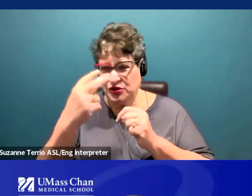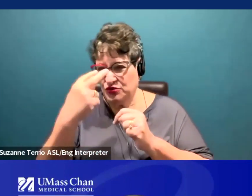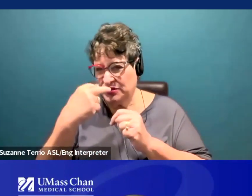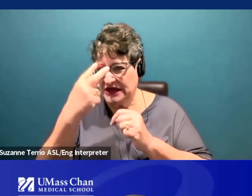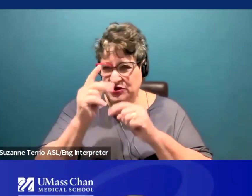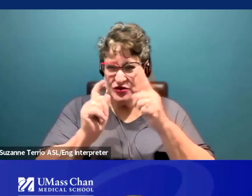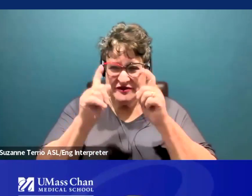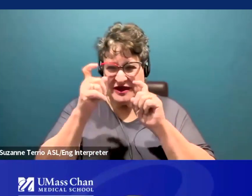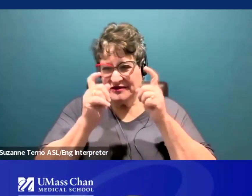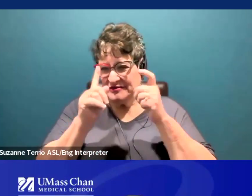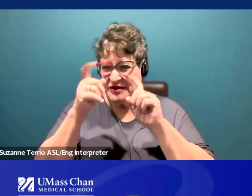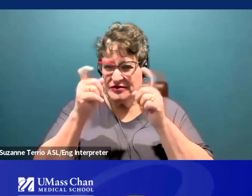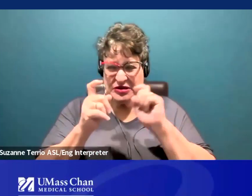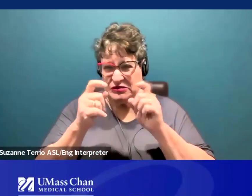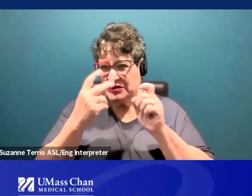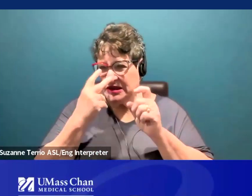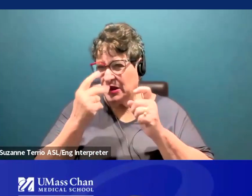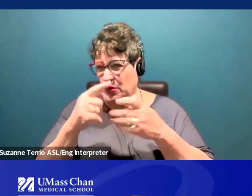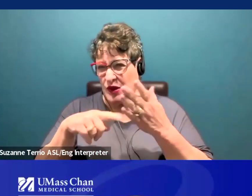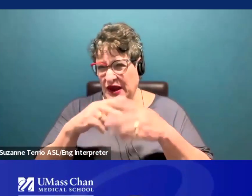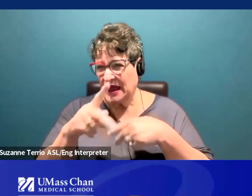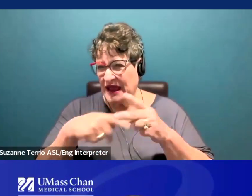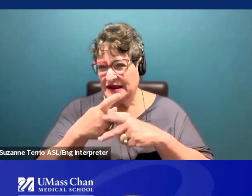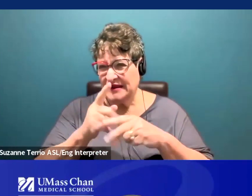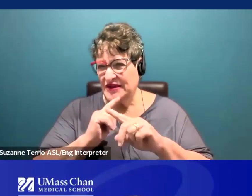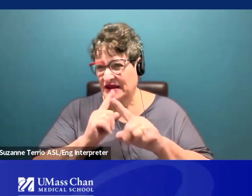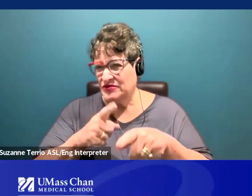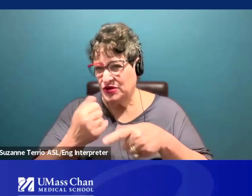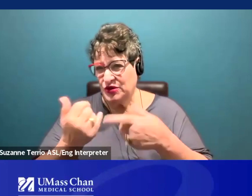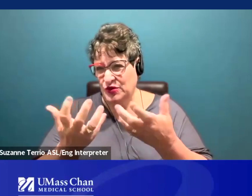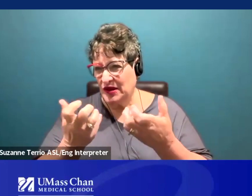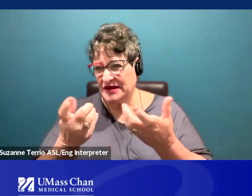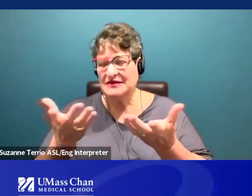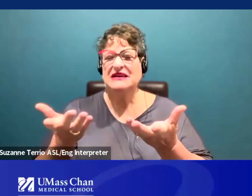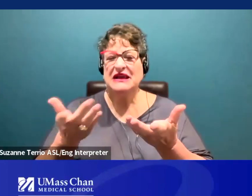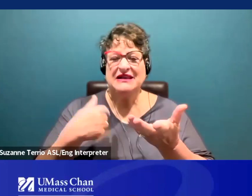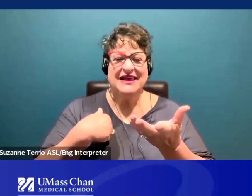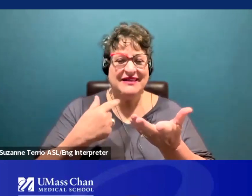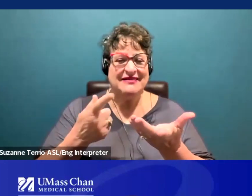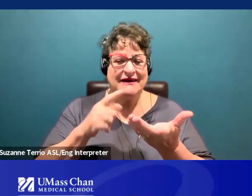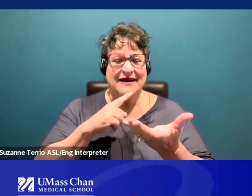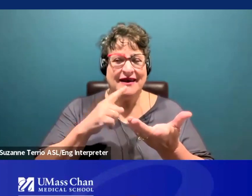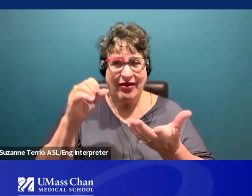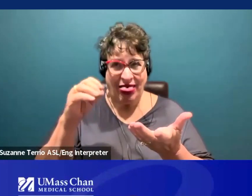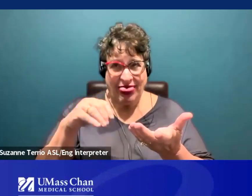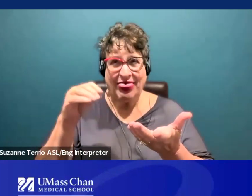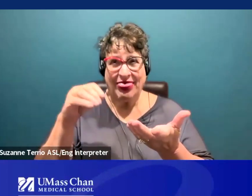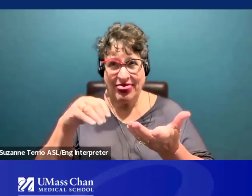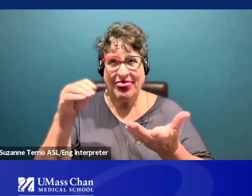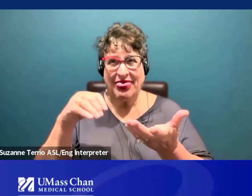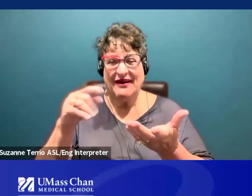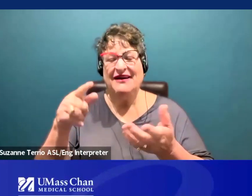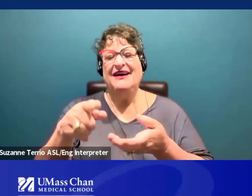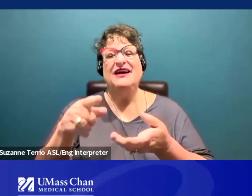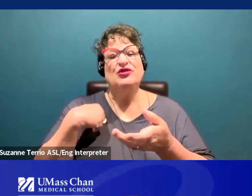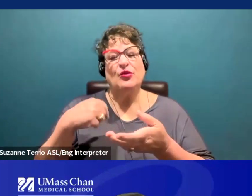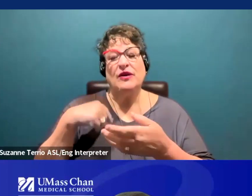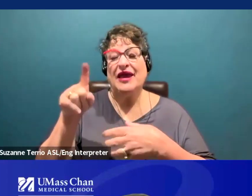and they'll answer in the affirmative based on that. And so something that we have done is we've asked people to say when you're asking